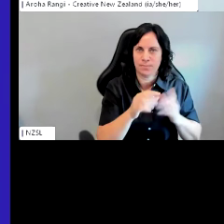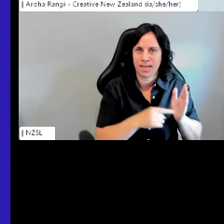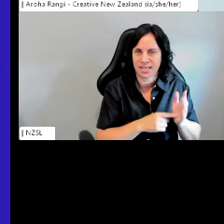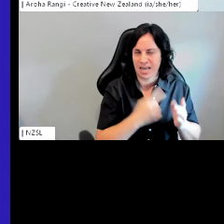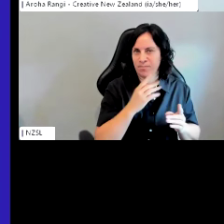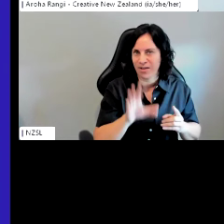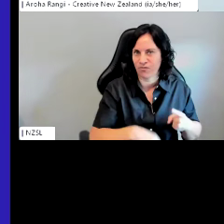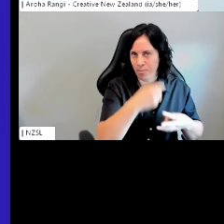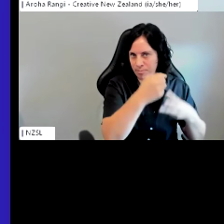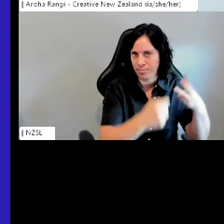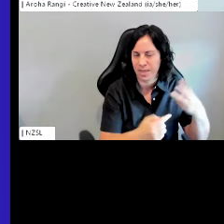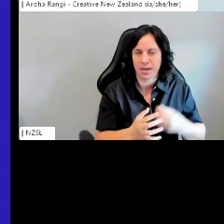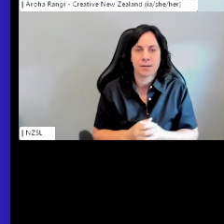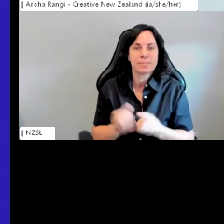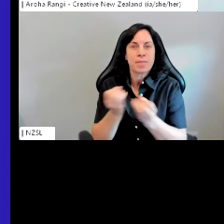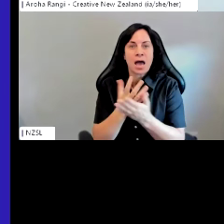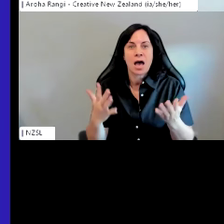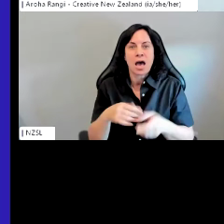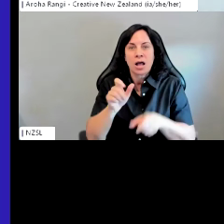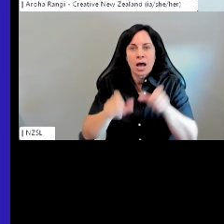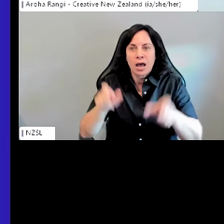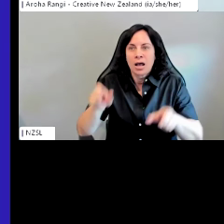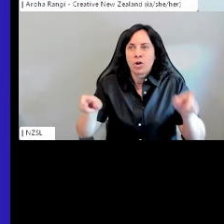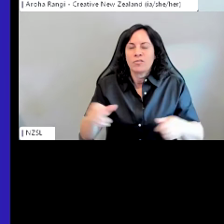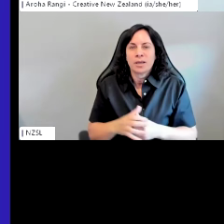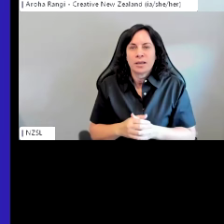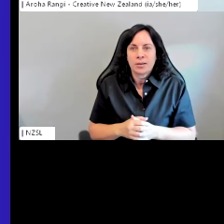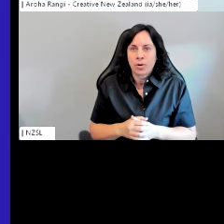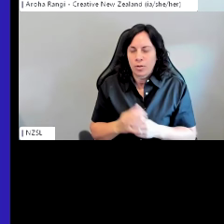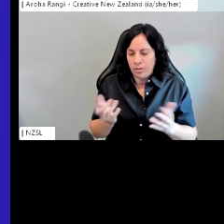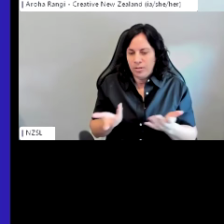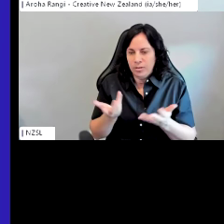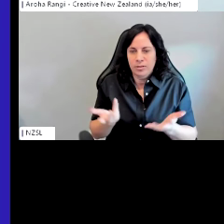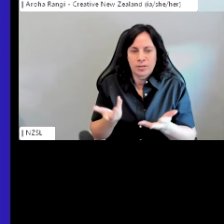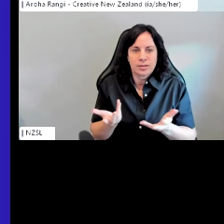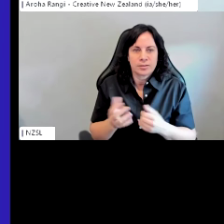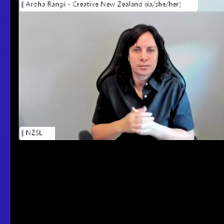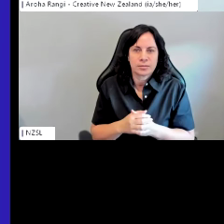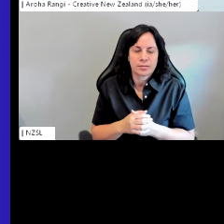a lot of people have let their this is a wild generalization. I think a lot of people have been